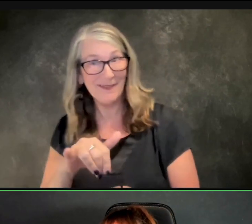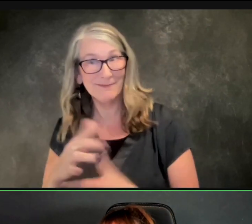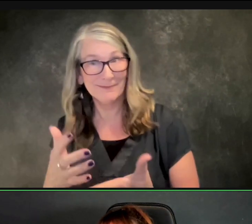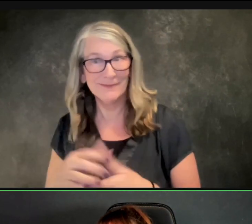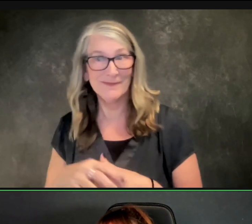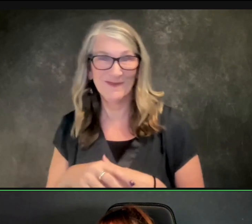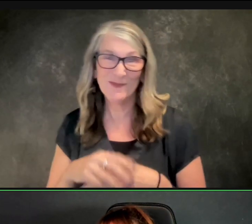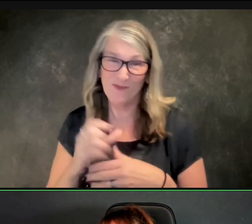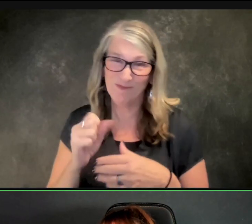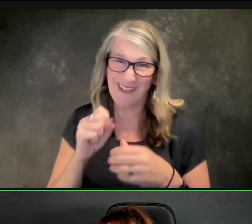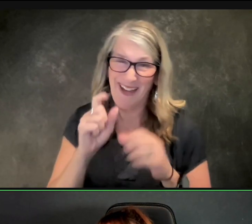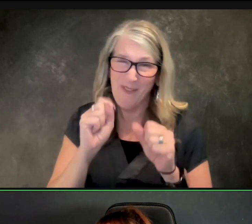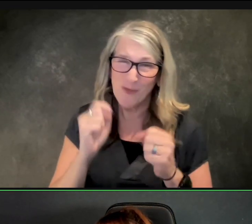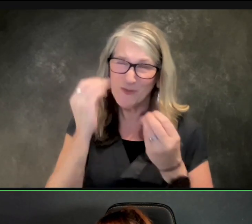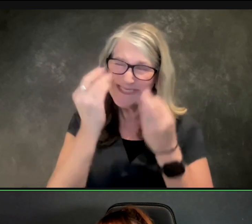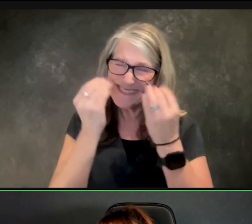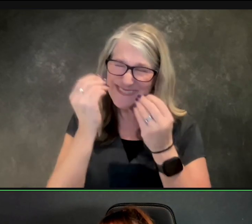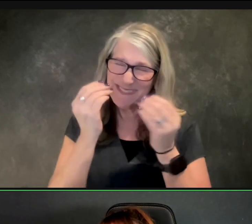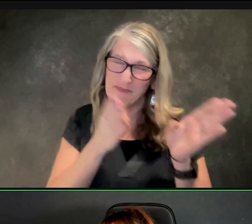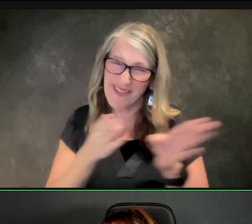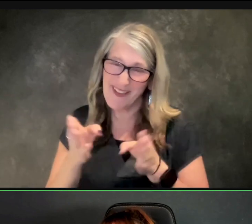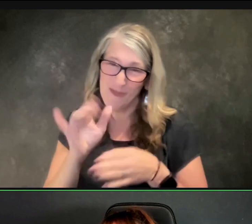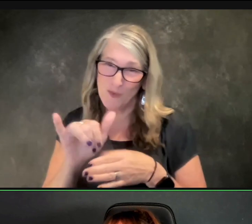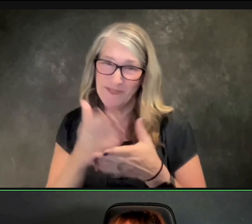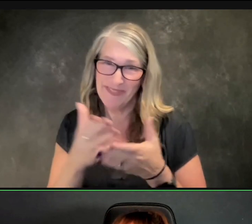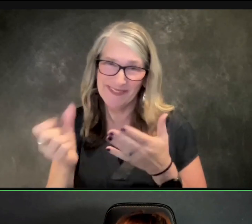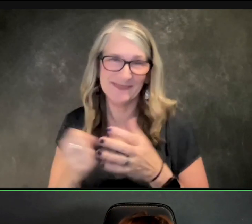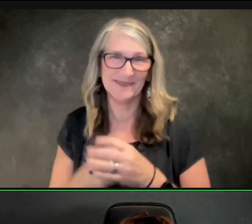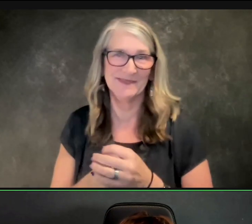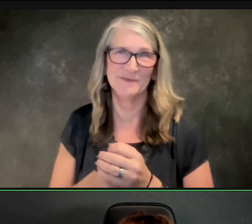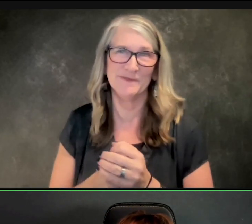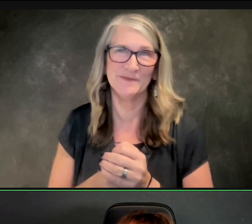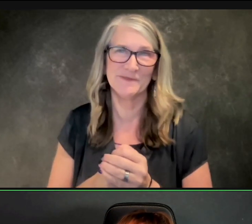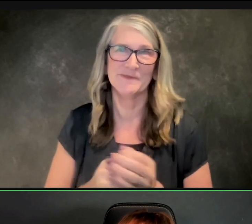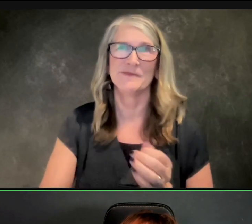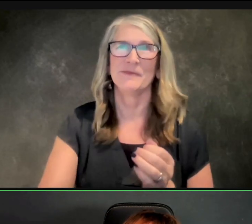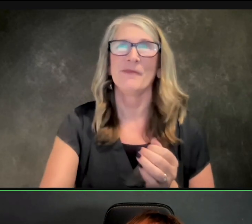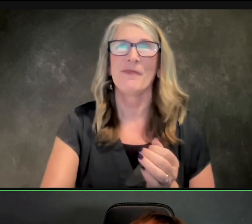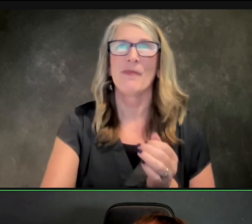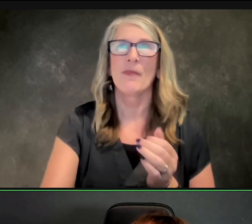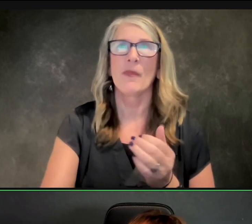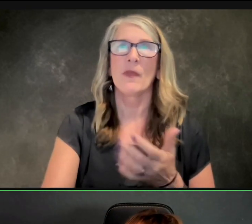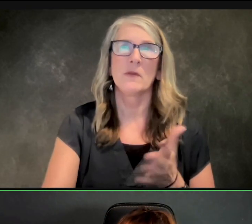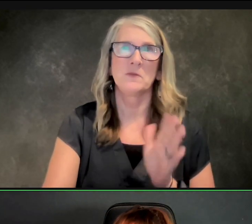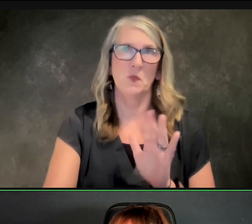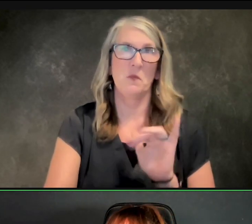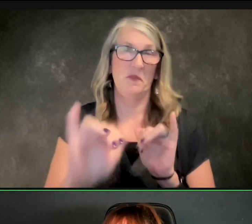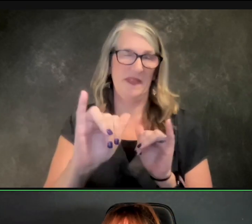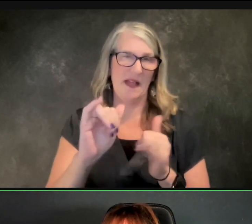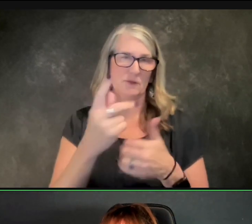and if a student or the service provider has to go back home? You want to think through and plan for all